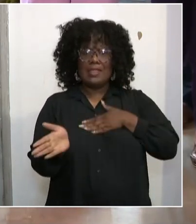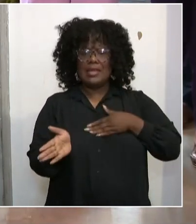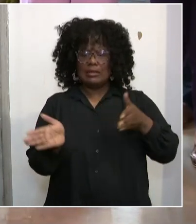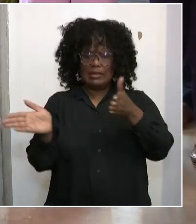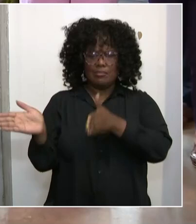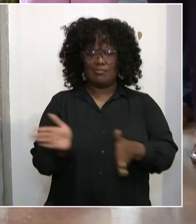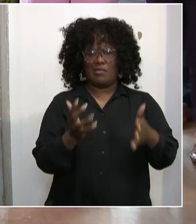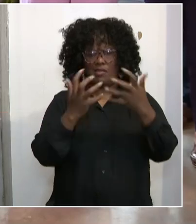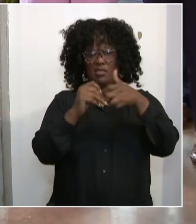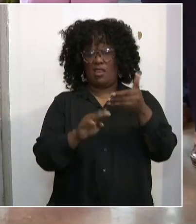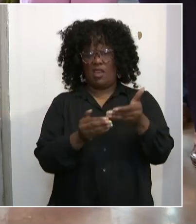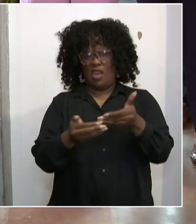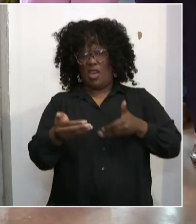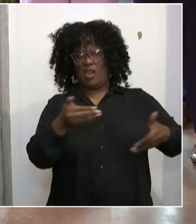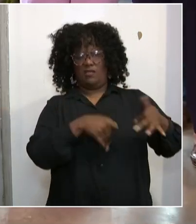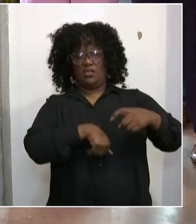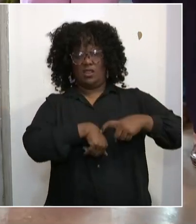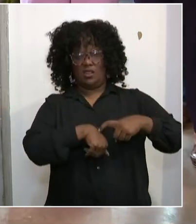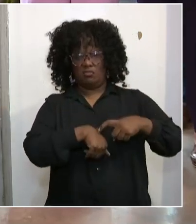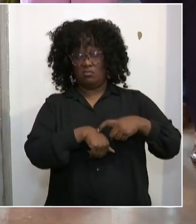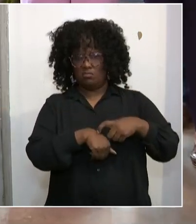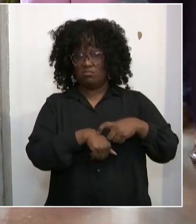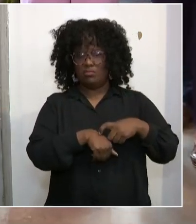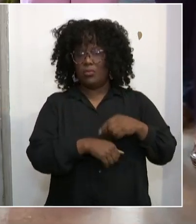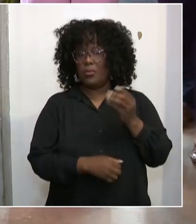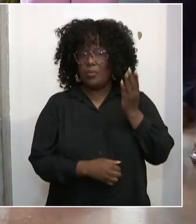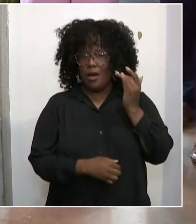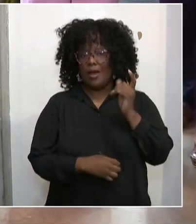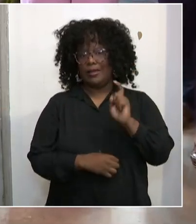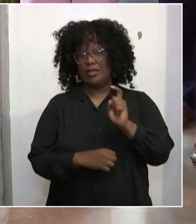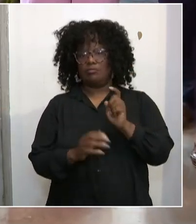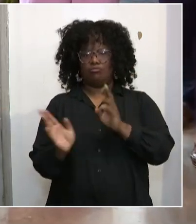we strongly encourage you to use public transportation.